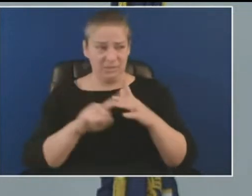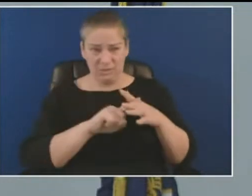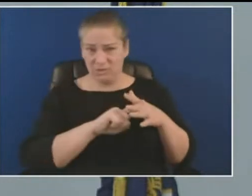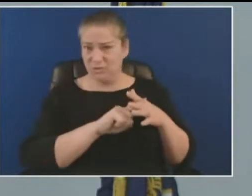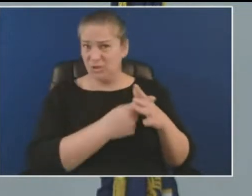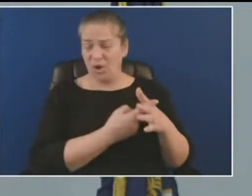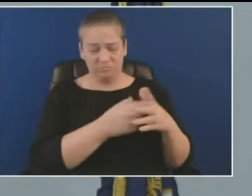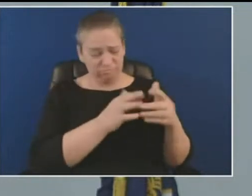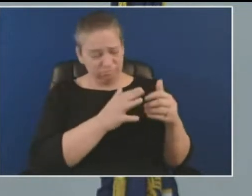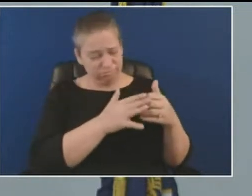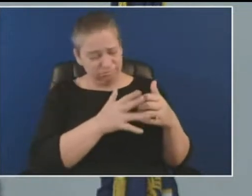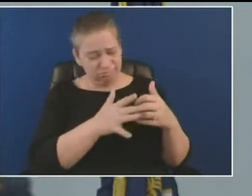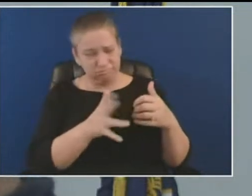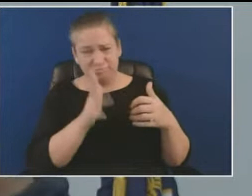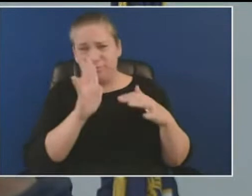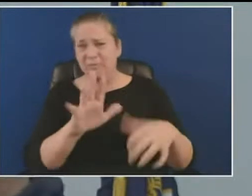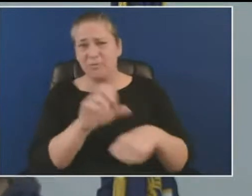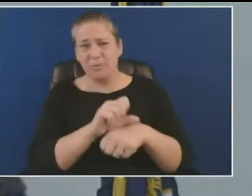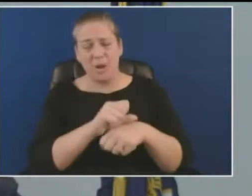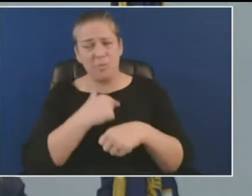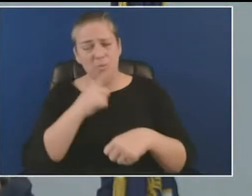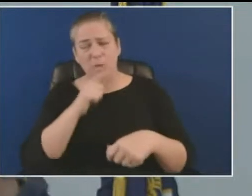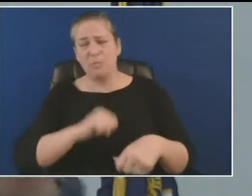here in Warren County Mayor. Thank you, governor.